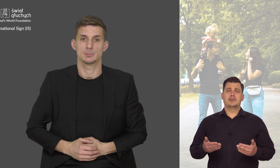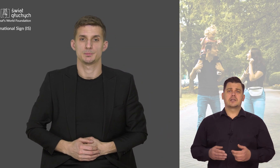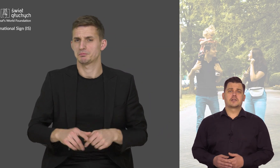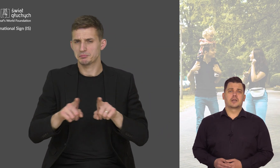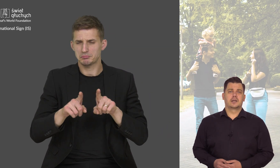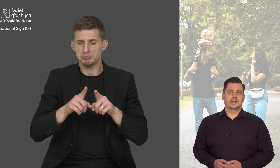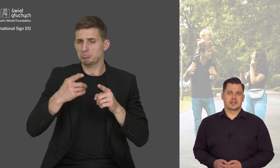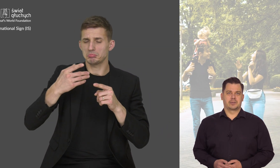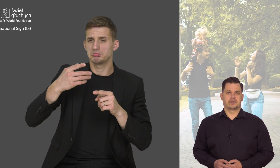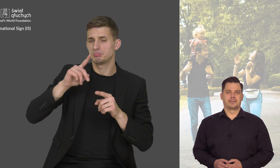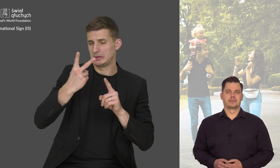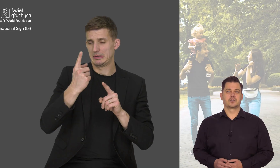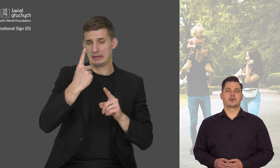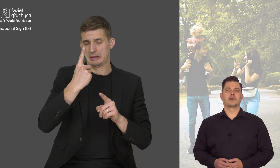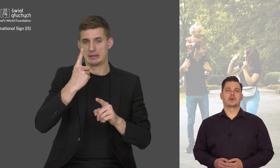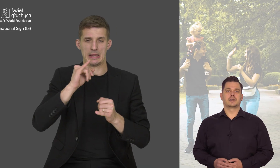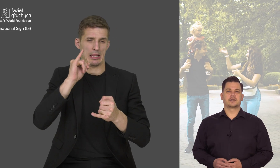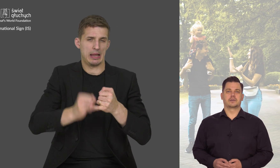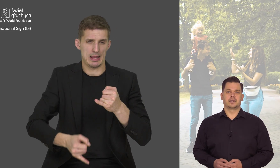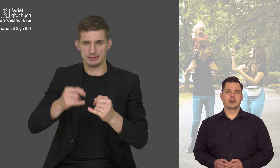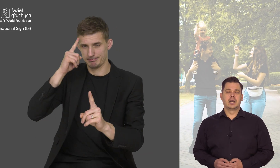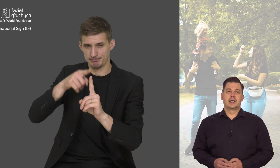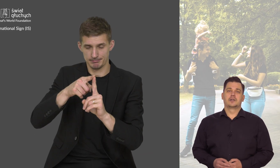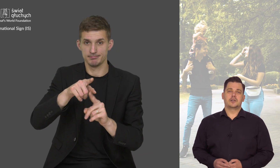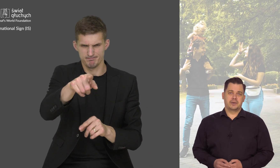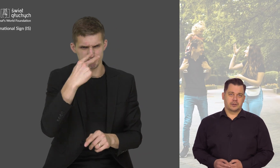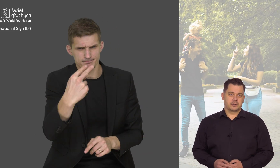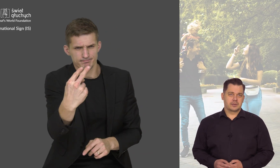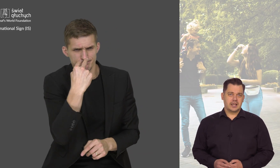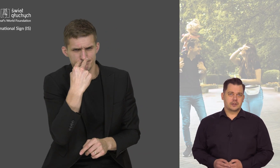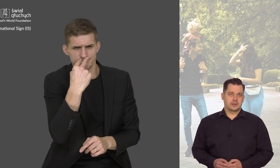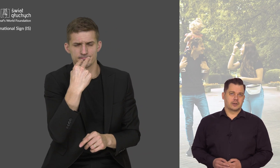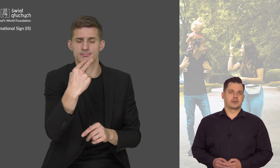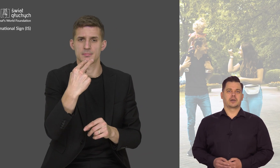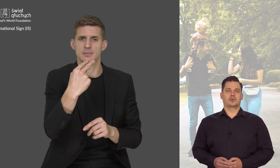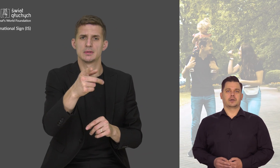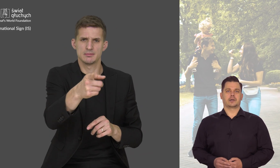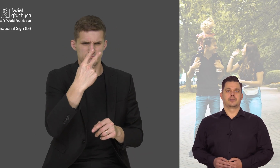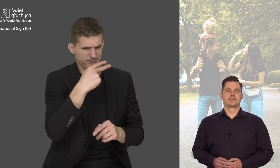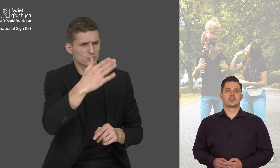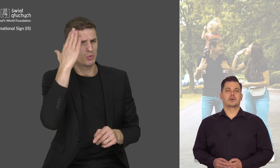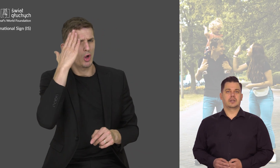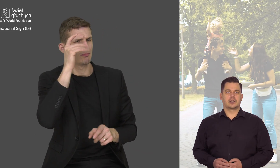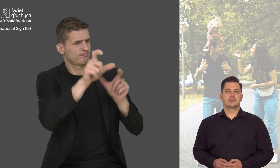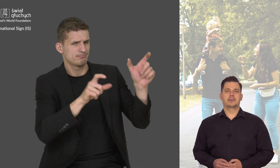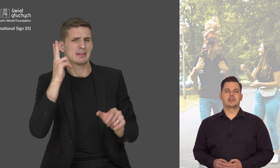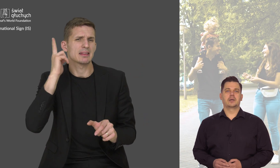One last thing. If you are watching this video, you clearly care about deaf people.